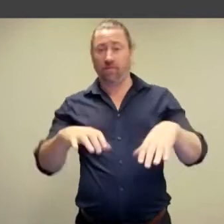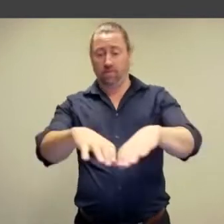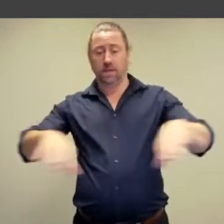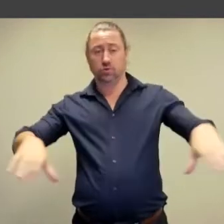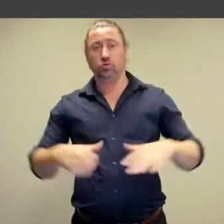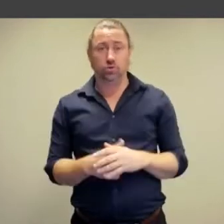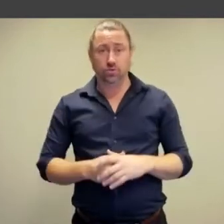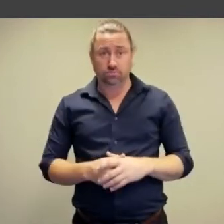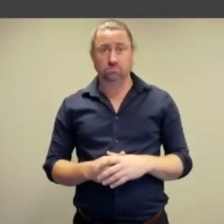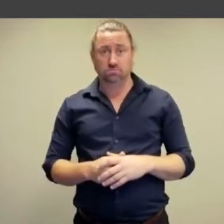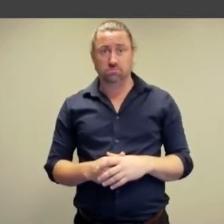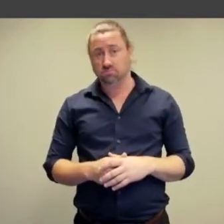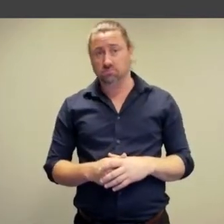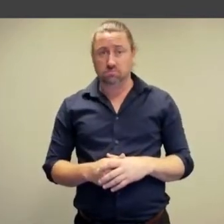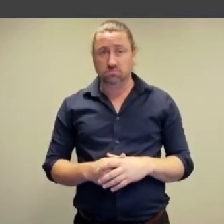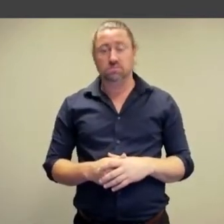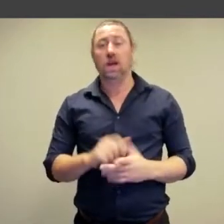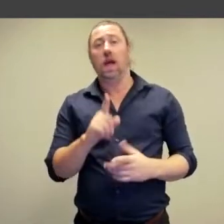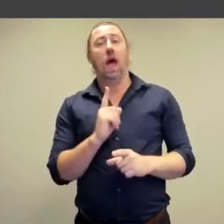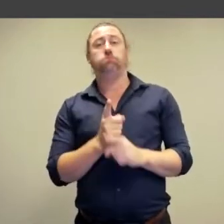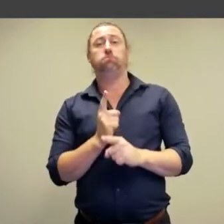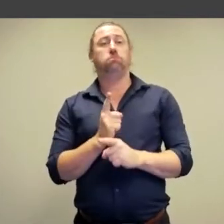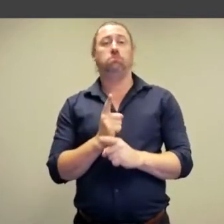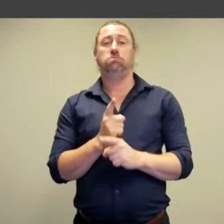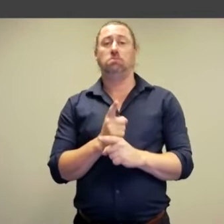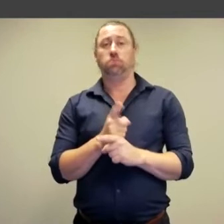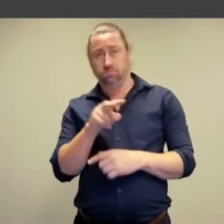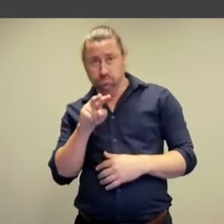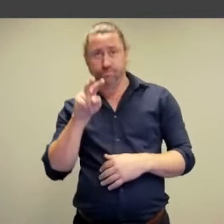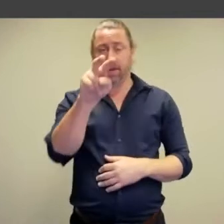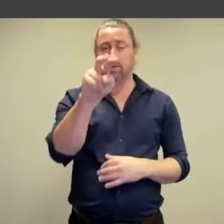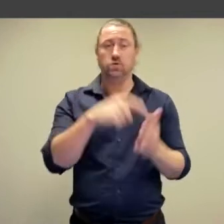and she's addressing us directly through